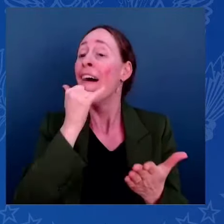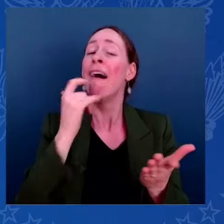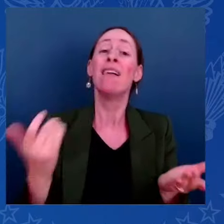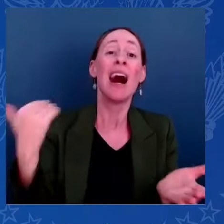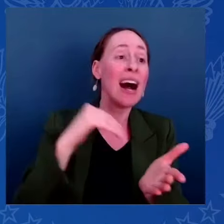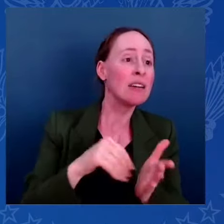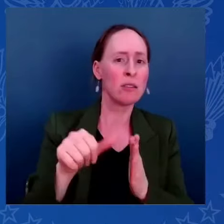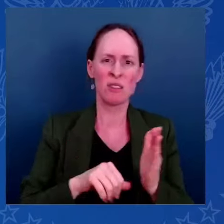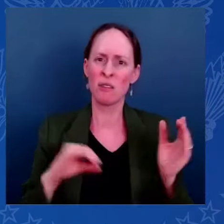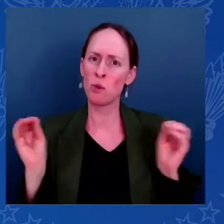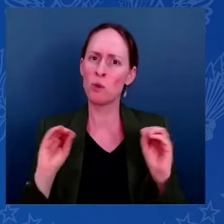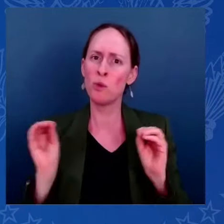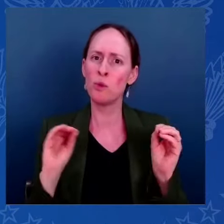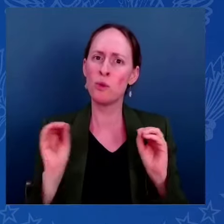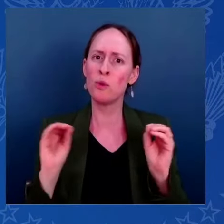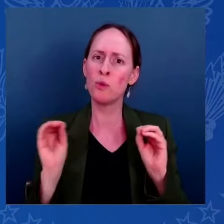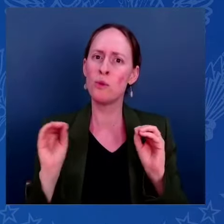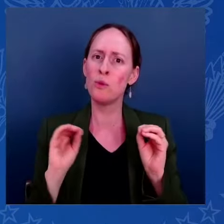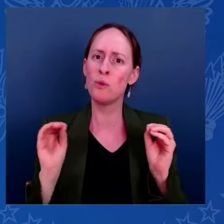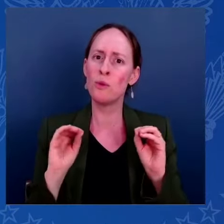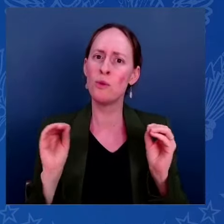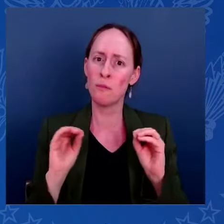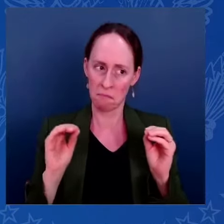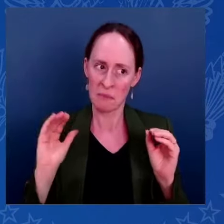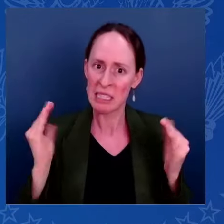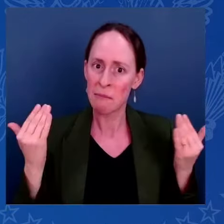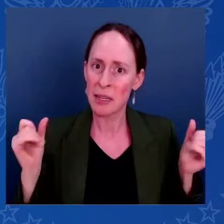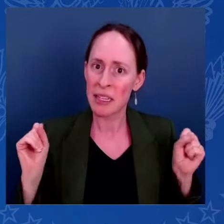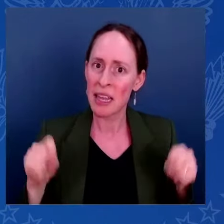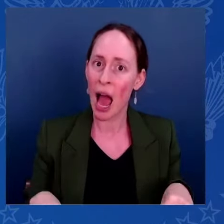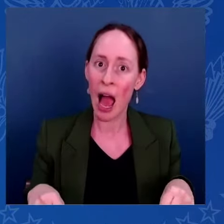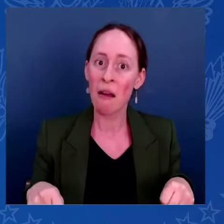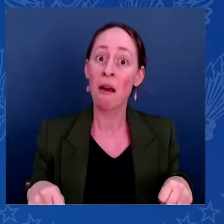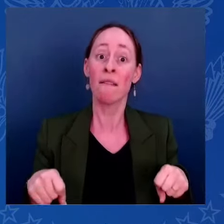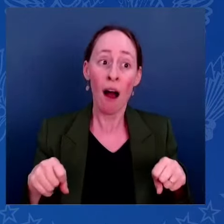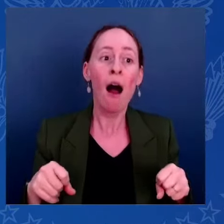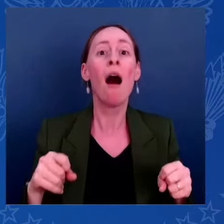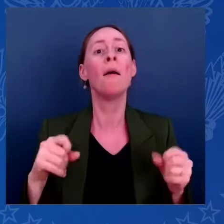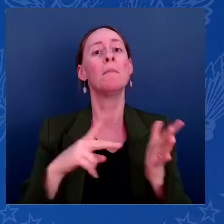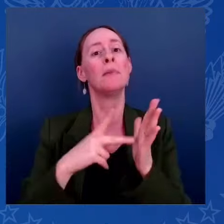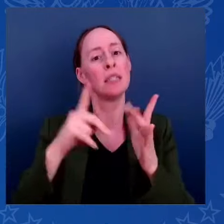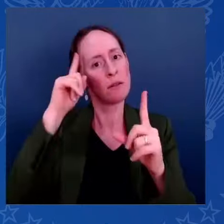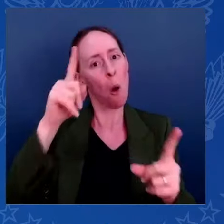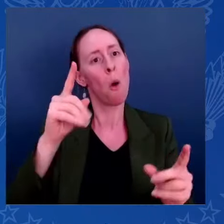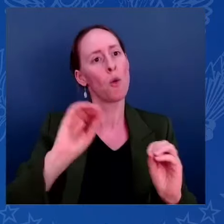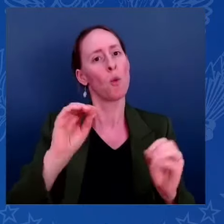and improve treatments. Outcomes are better all ac- -- will be better all across the board.